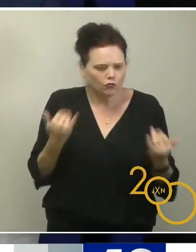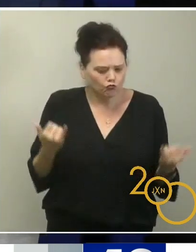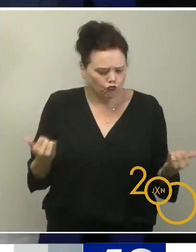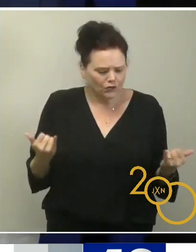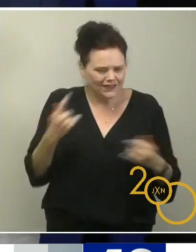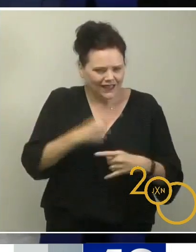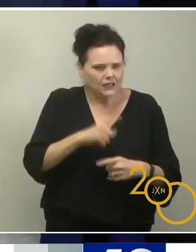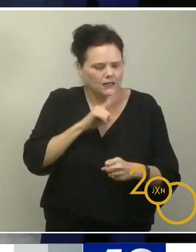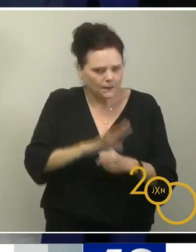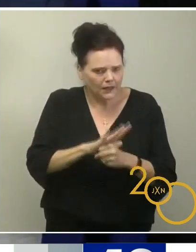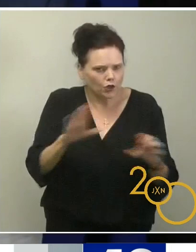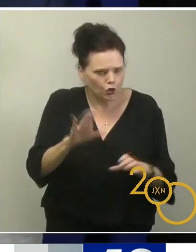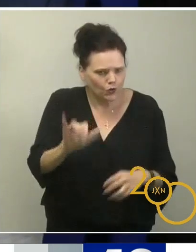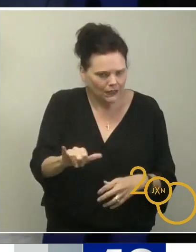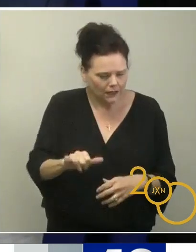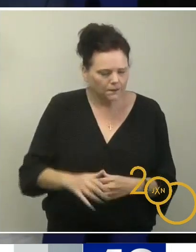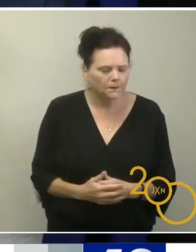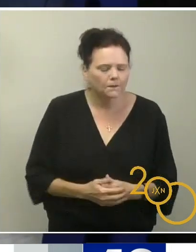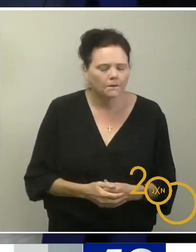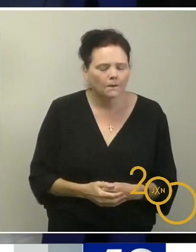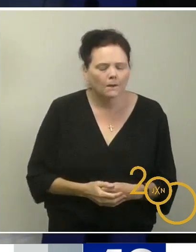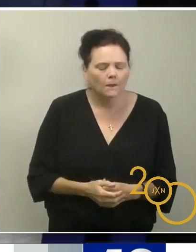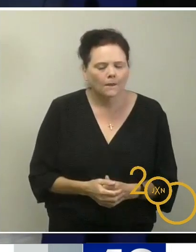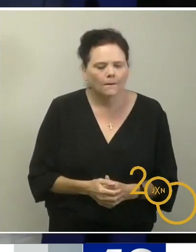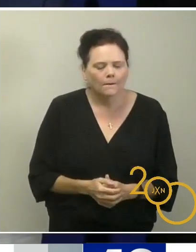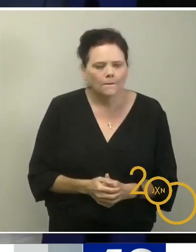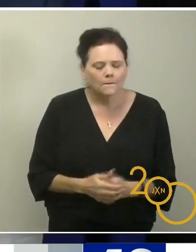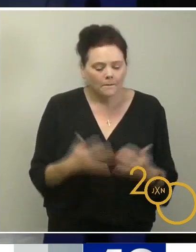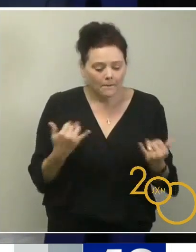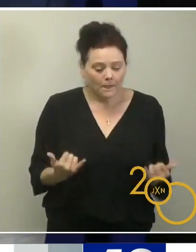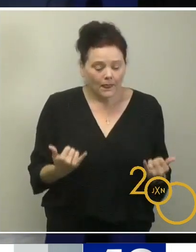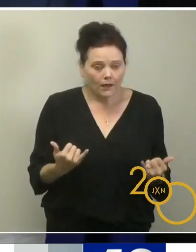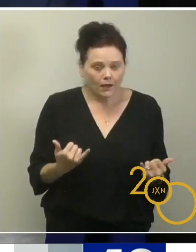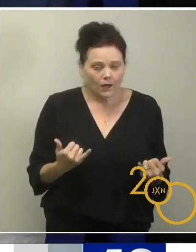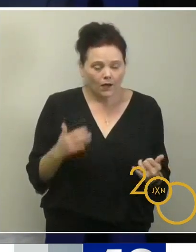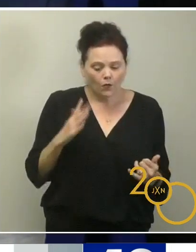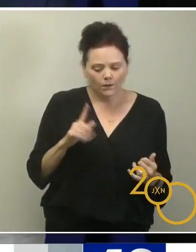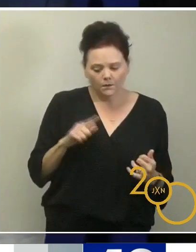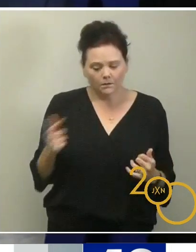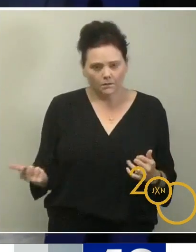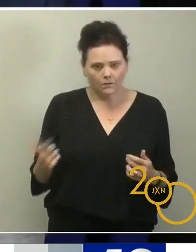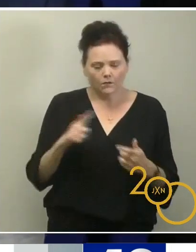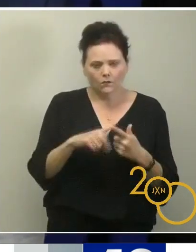THAT'S MY RESPONSIBILITY AS GOVERNOR AND IT'S WHAT EVERYONE